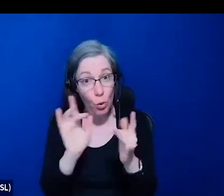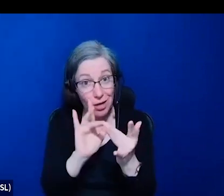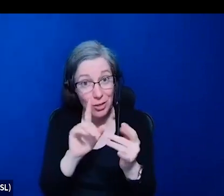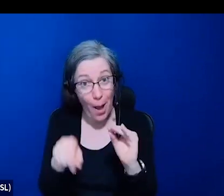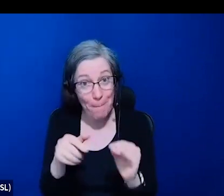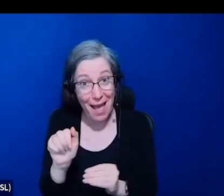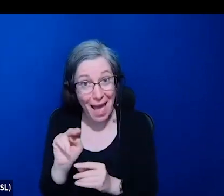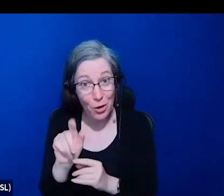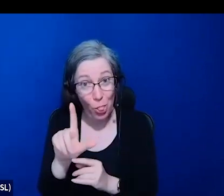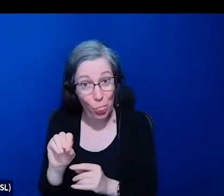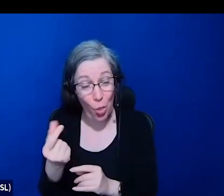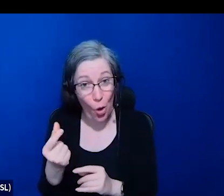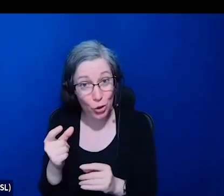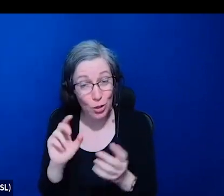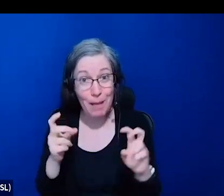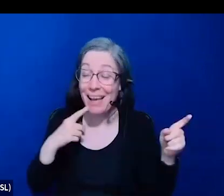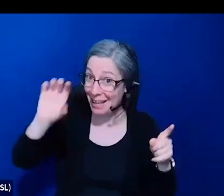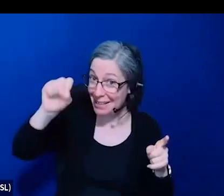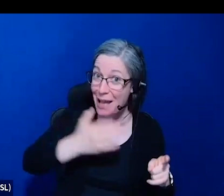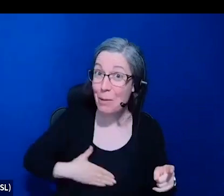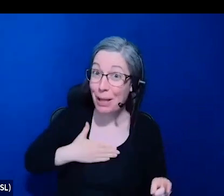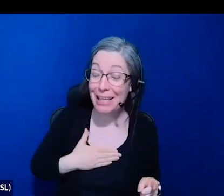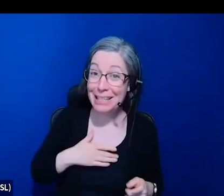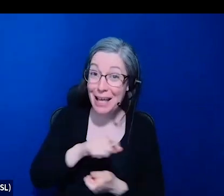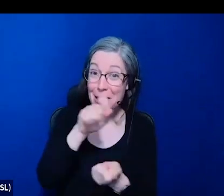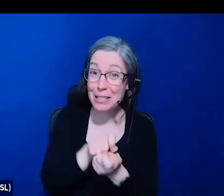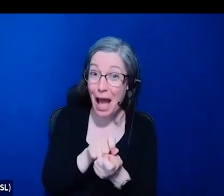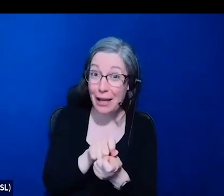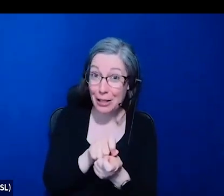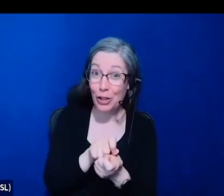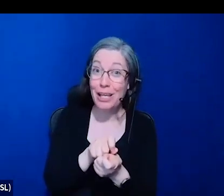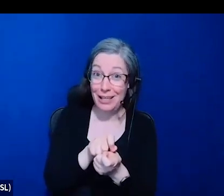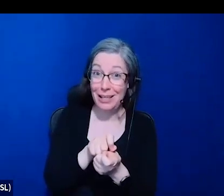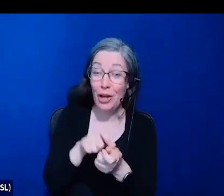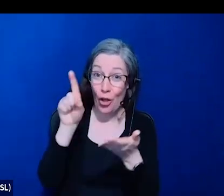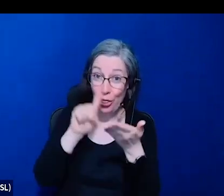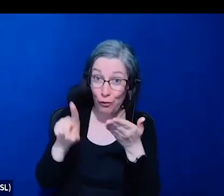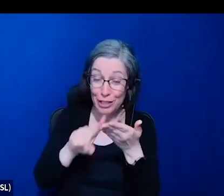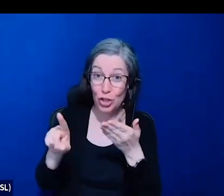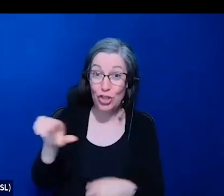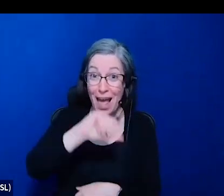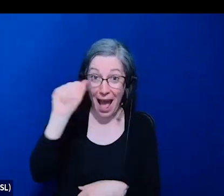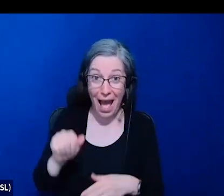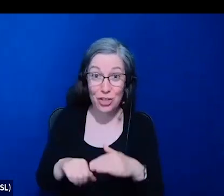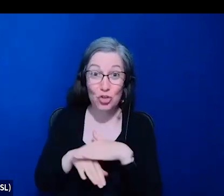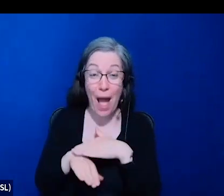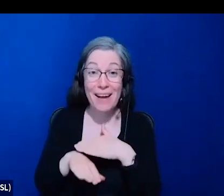Actually, that's exactly the research arm at AstroAccess is exactly. That's exactly what we're interested in doing next